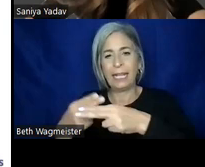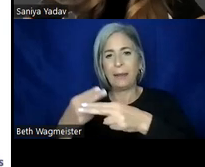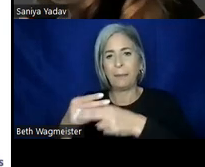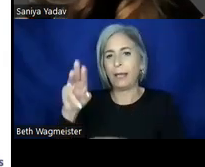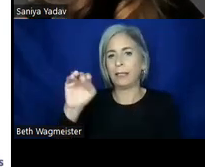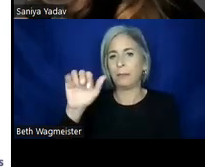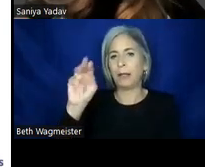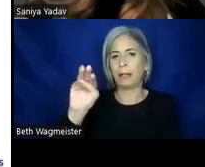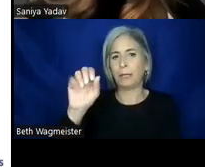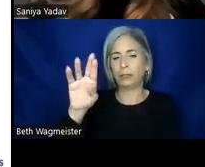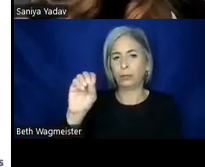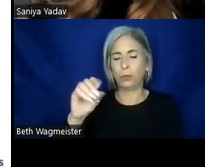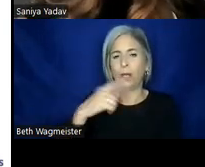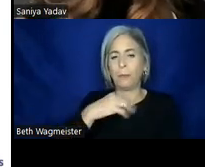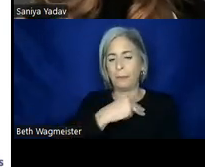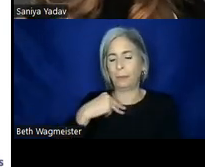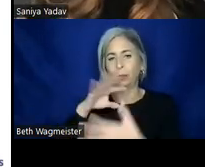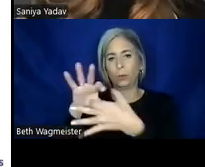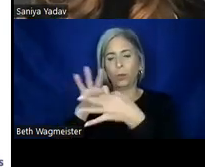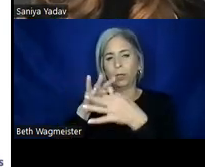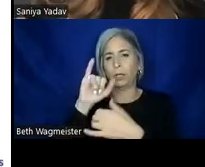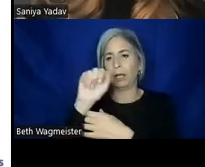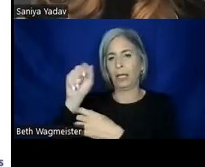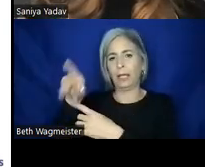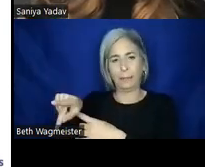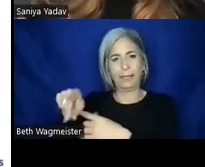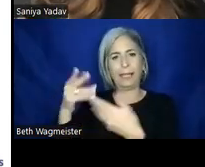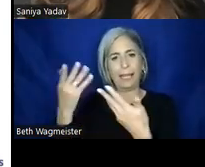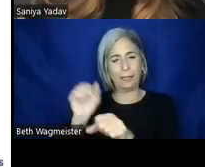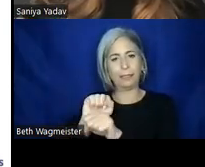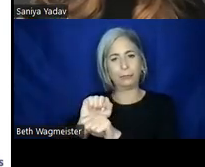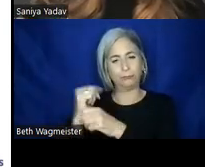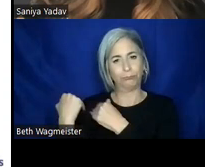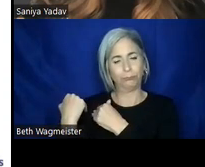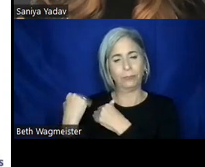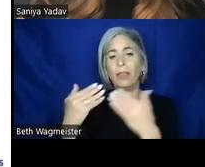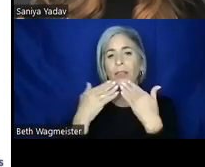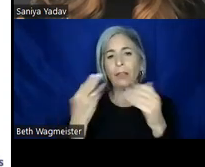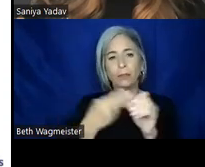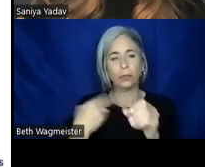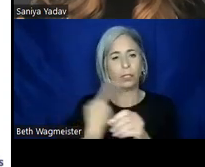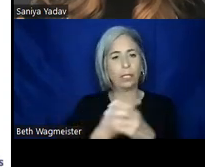I'm a membership services coordinator with IAAP. Thank you for joining us for today's webinar,